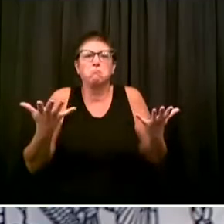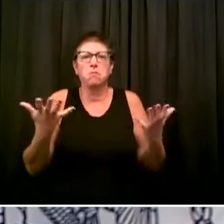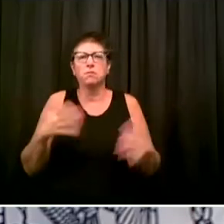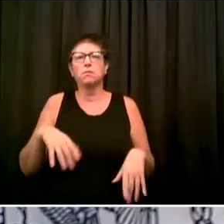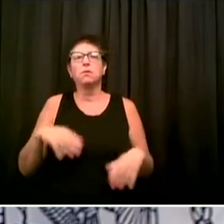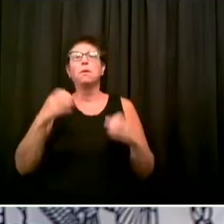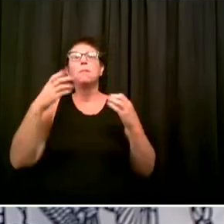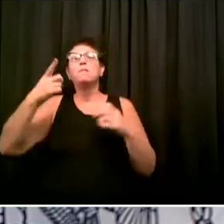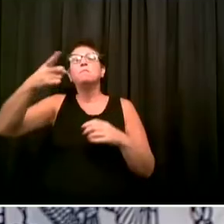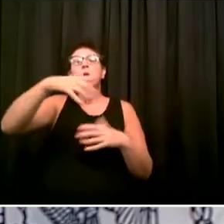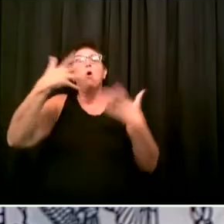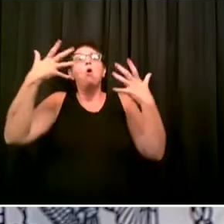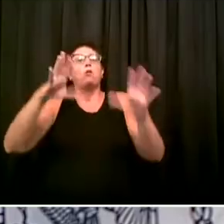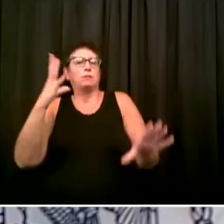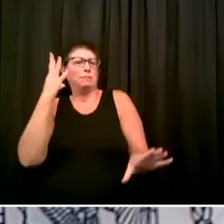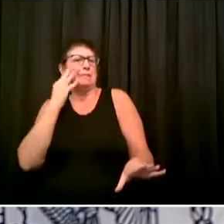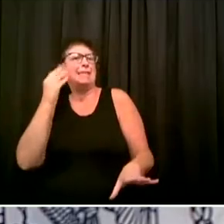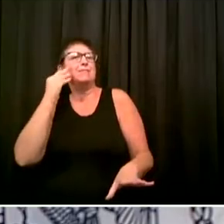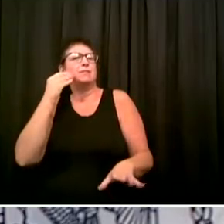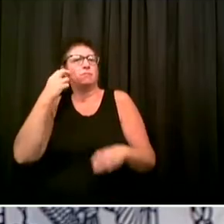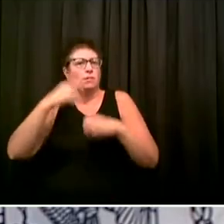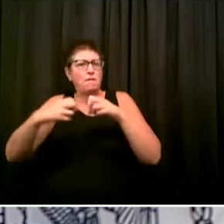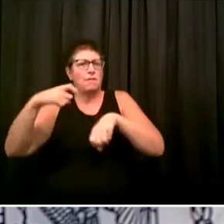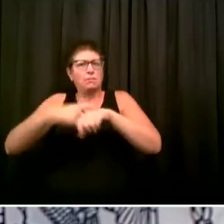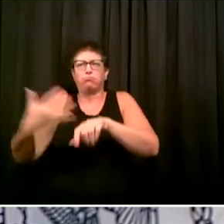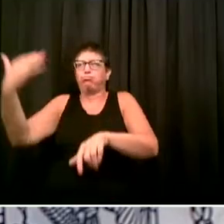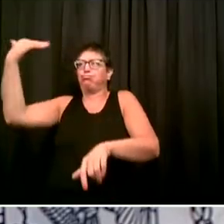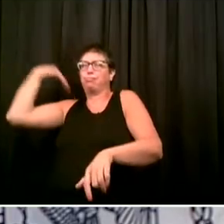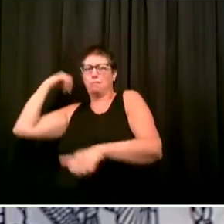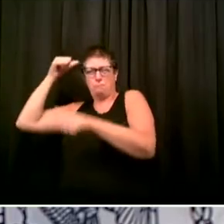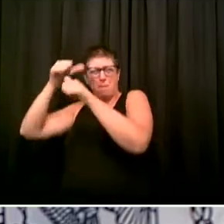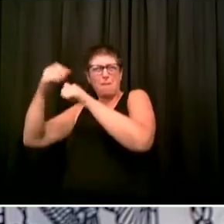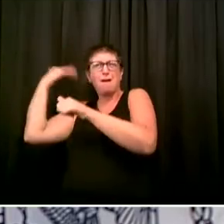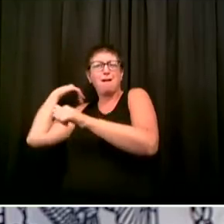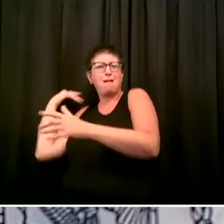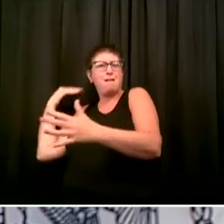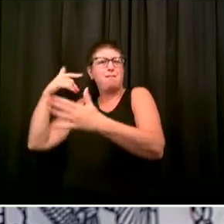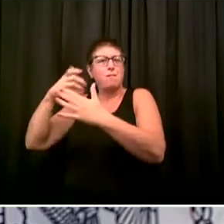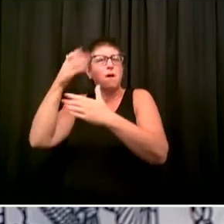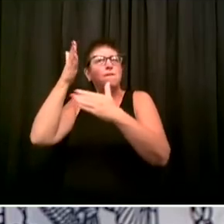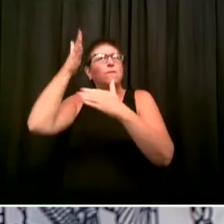YEARS AHEAD, SO MANY I HAVE TALKED TO BELIEVE IN THIS PLACE, A LOT HAVE BEEN THROUGH TOUGH TIMES AND ARE RADTOKEEP